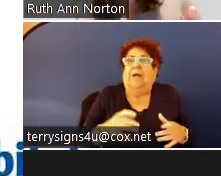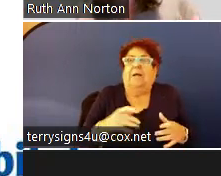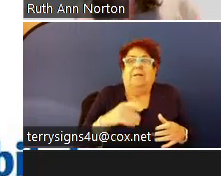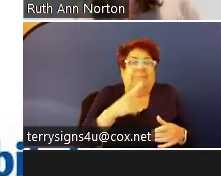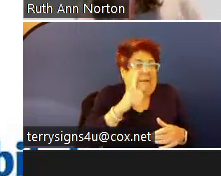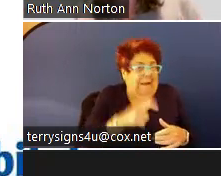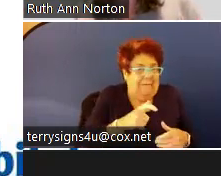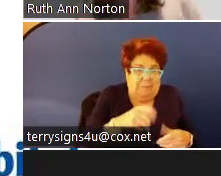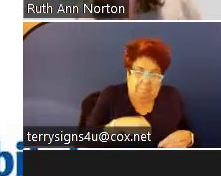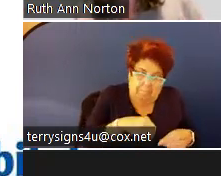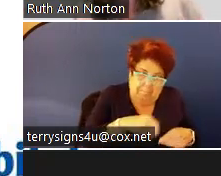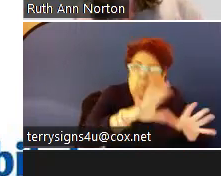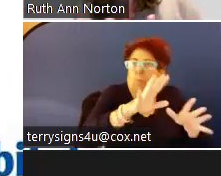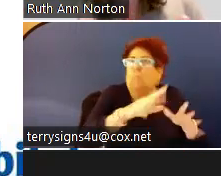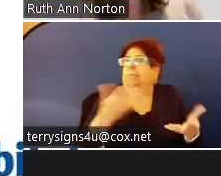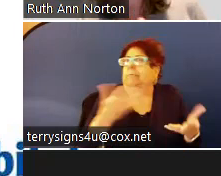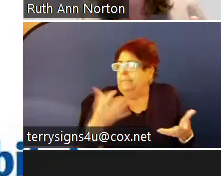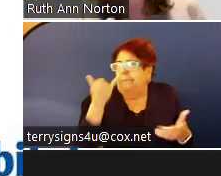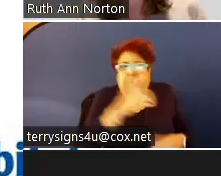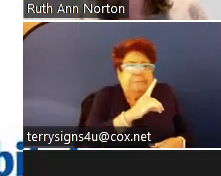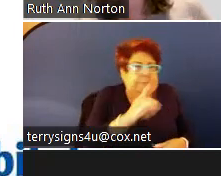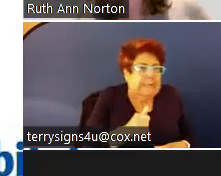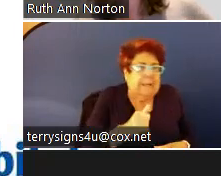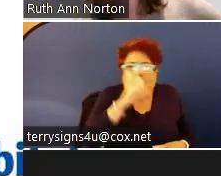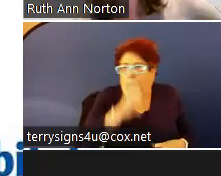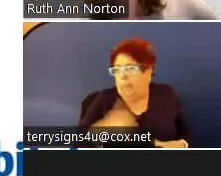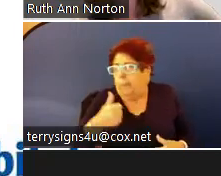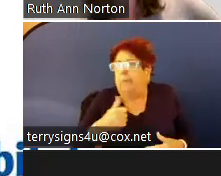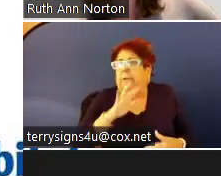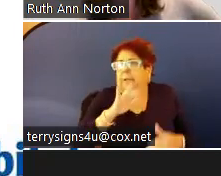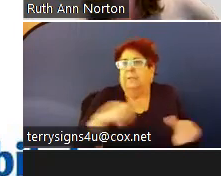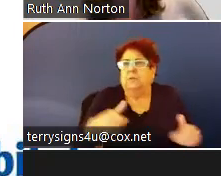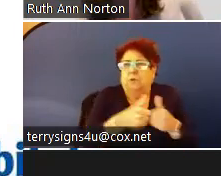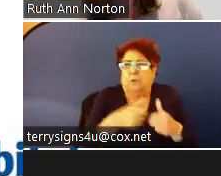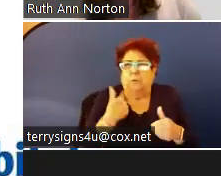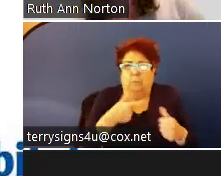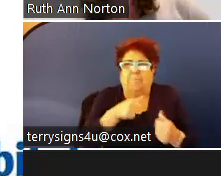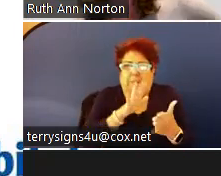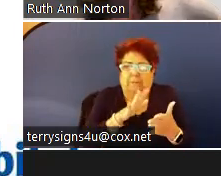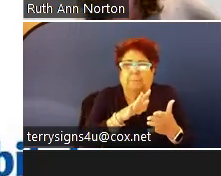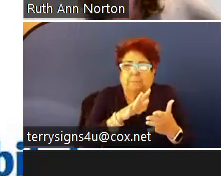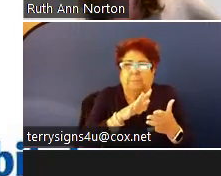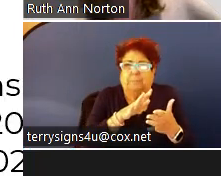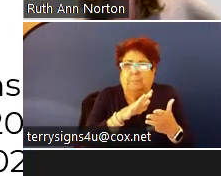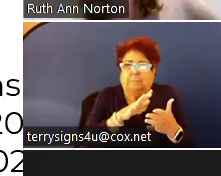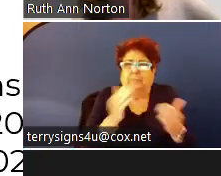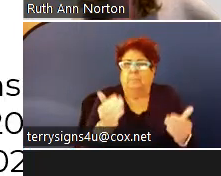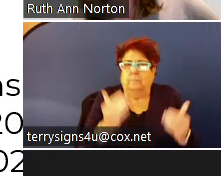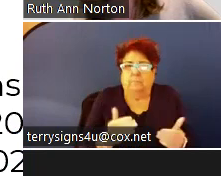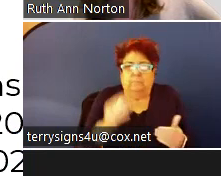or older, this is a challenge that we are facing. If you want to go to the next...